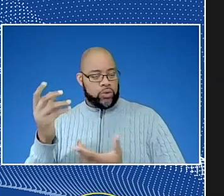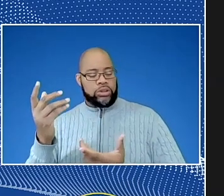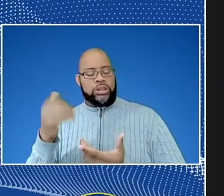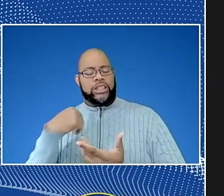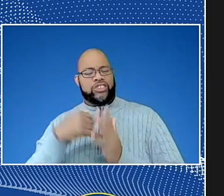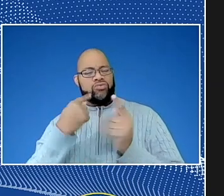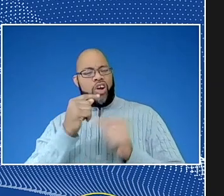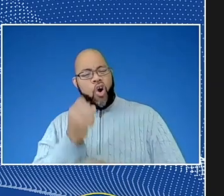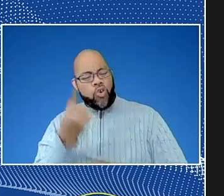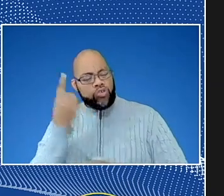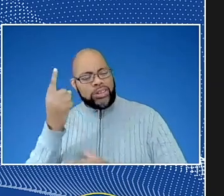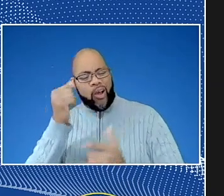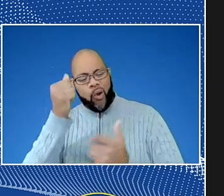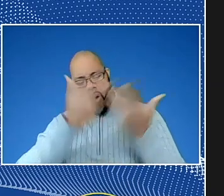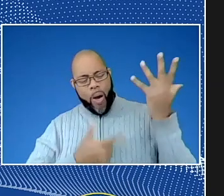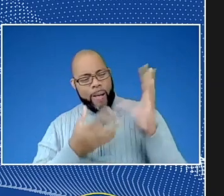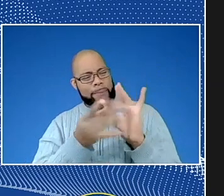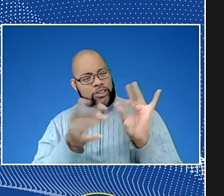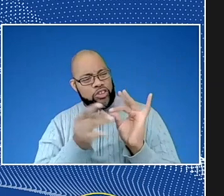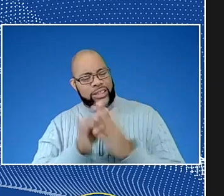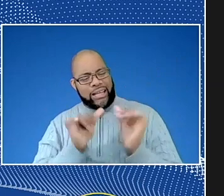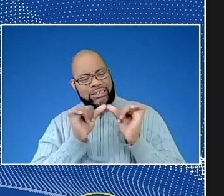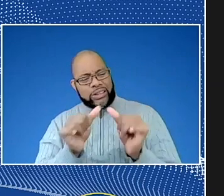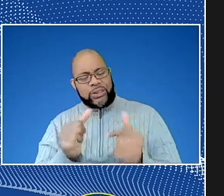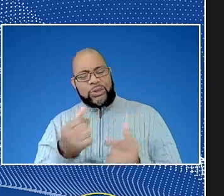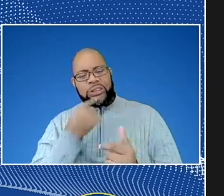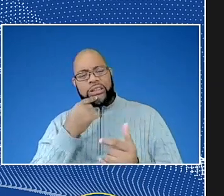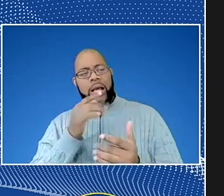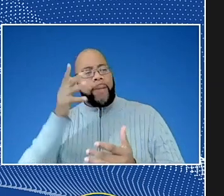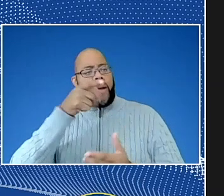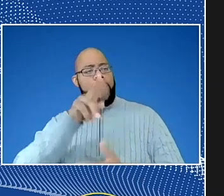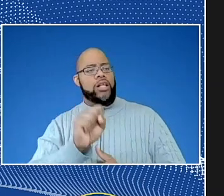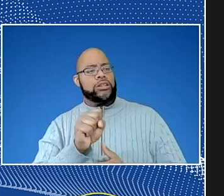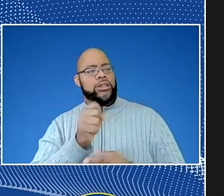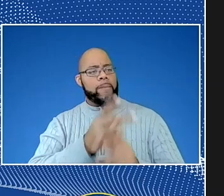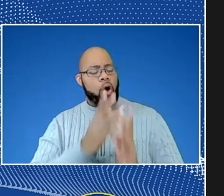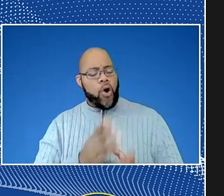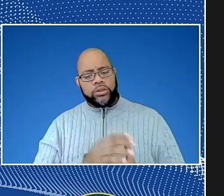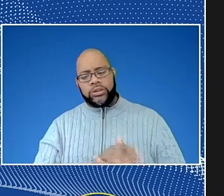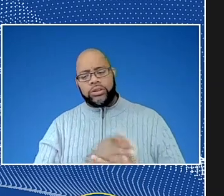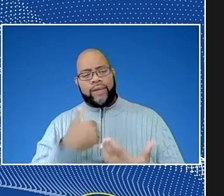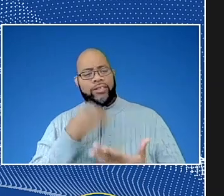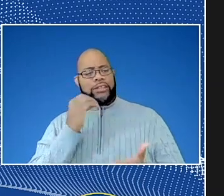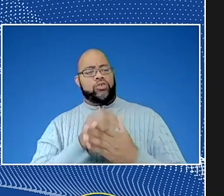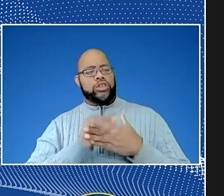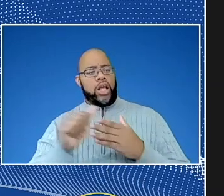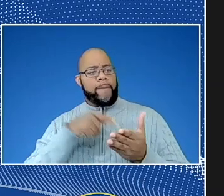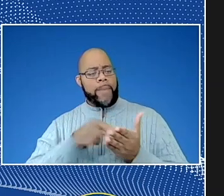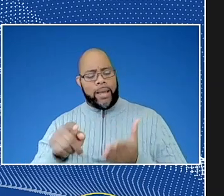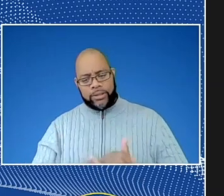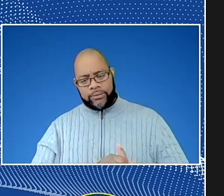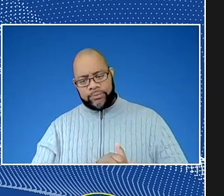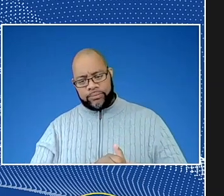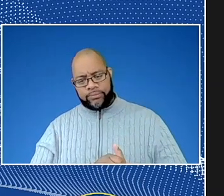have all this messaging that continues to say Parent PLUS borrowers and borrowers who have $0 payments aren't necessarily,